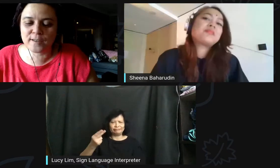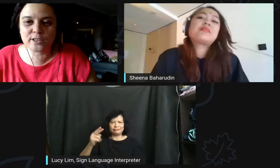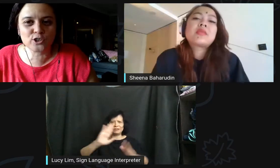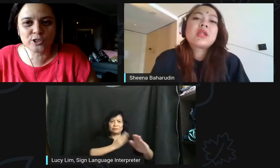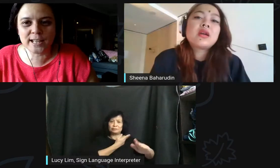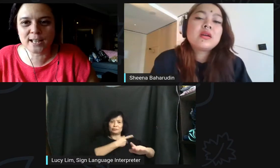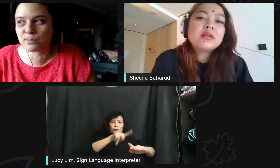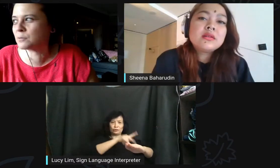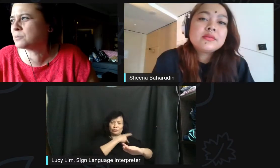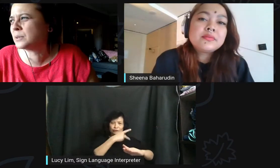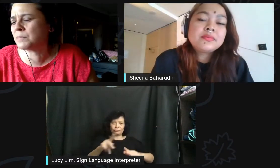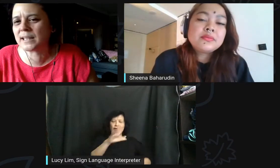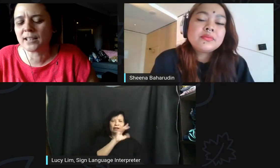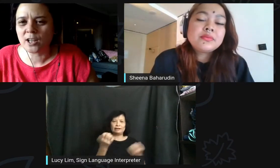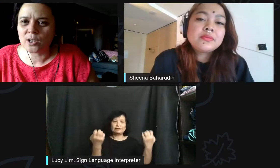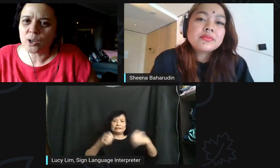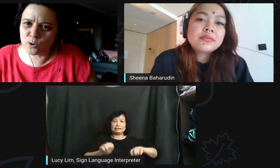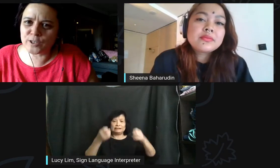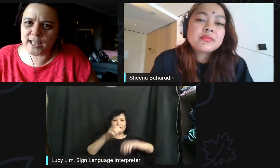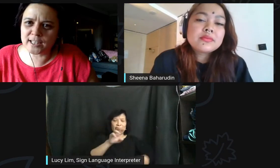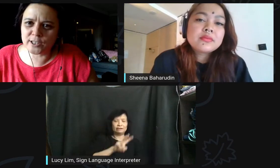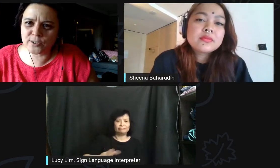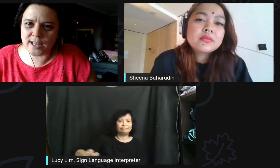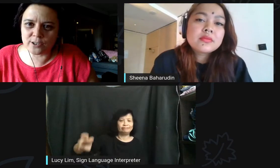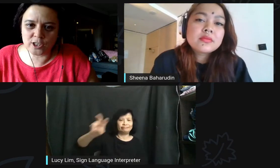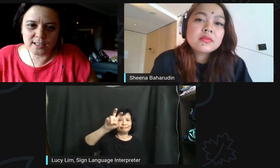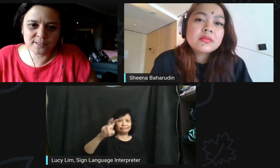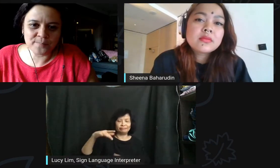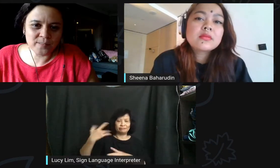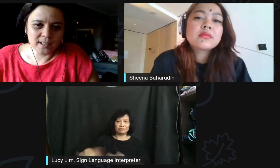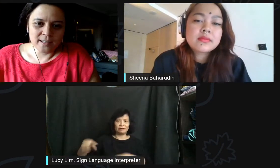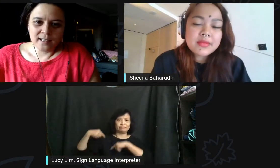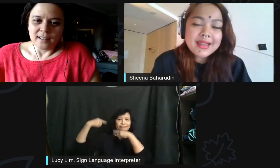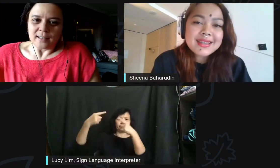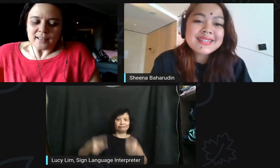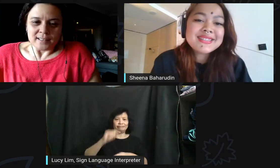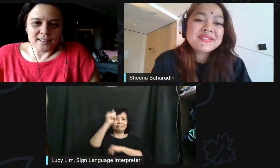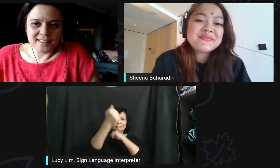and events journey has probably been over ten years now, Sheena. Yes.